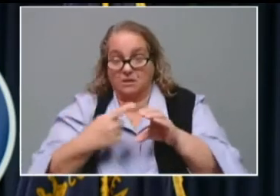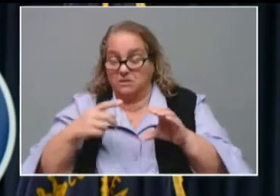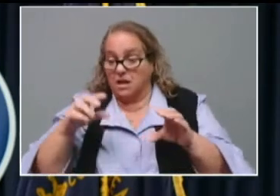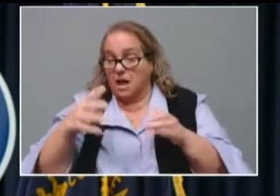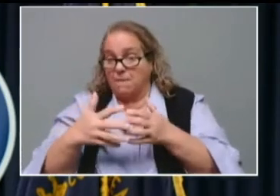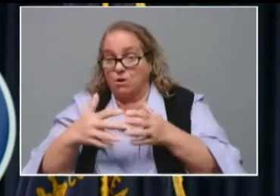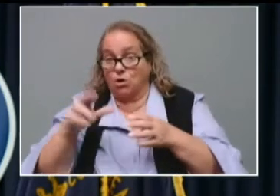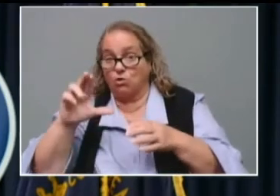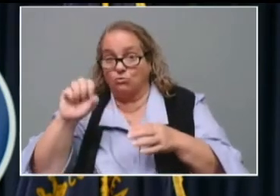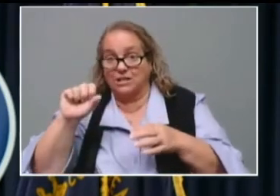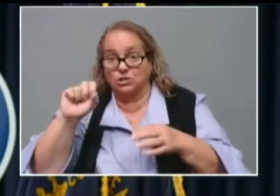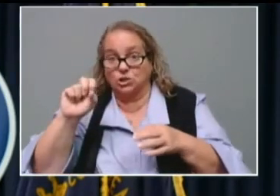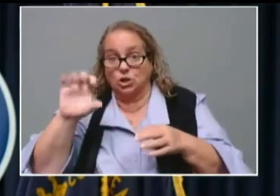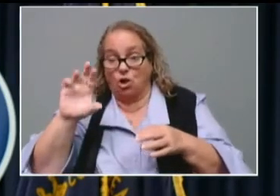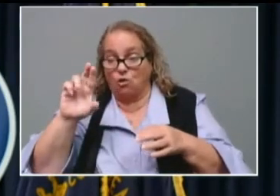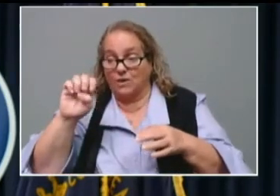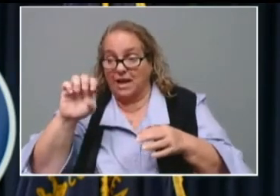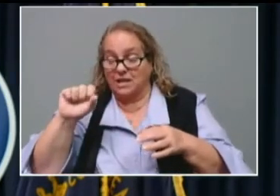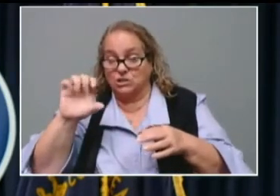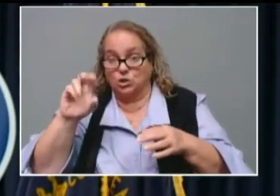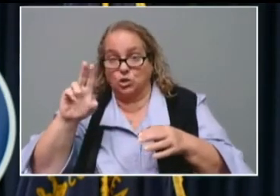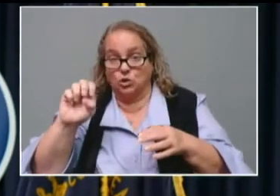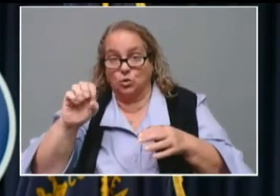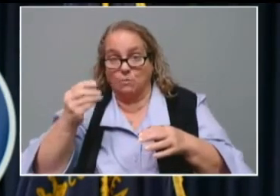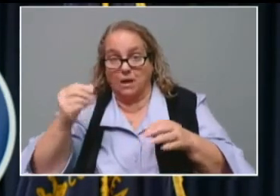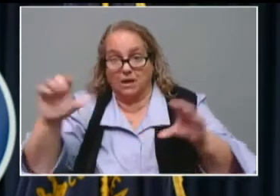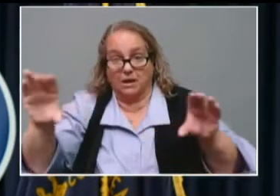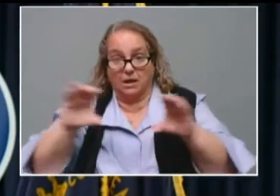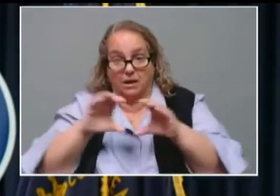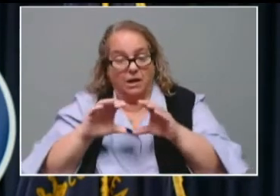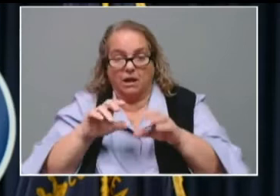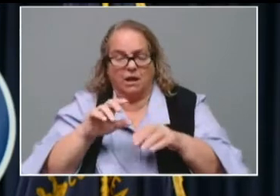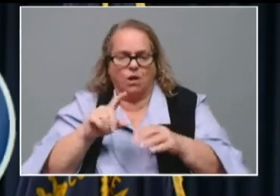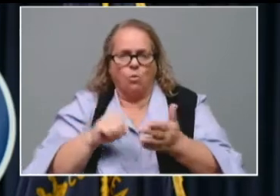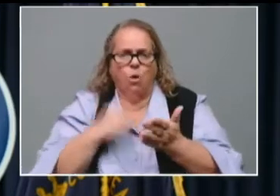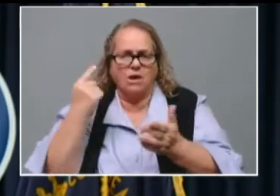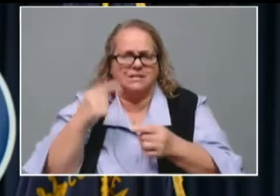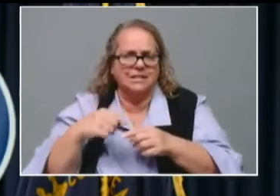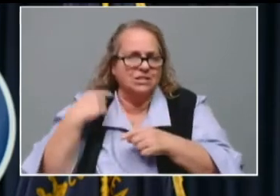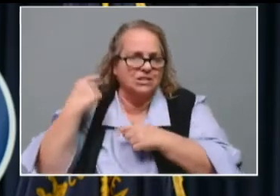in A generation investments, but they're good investments. When we